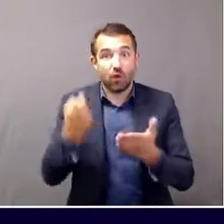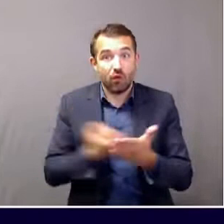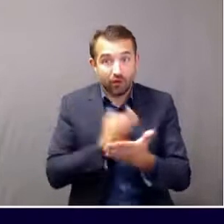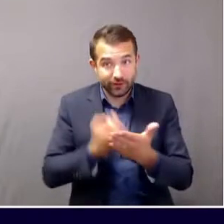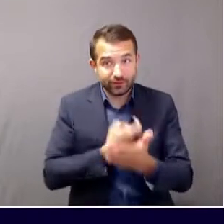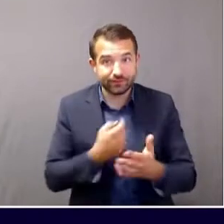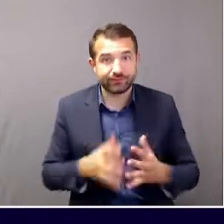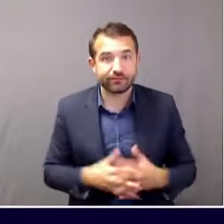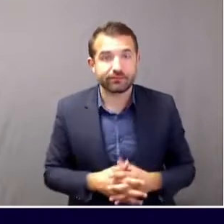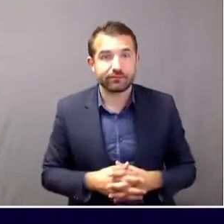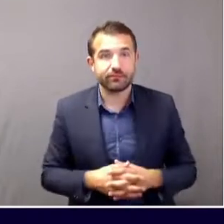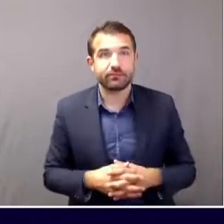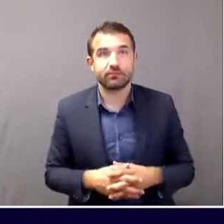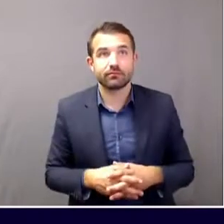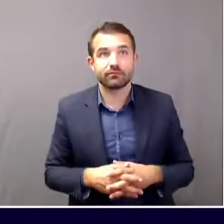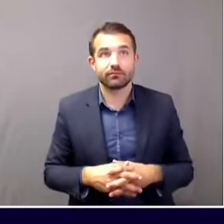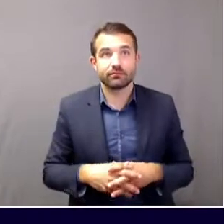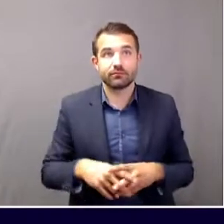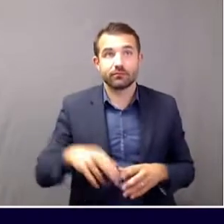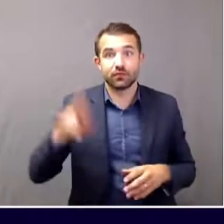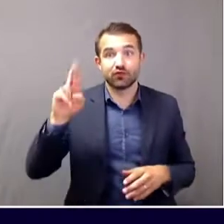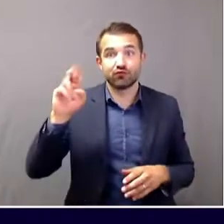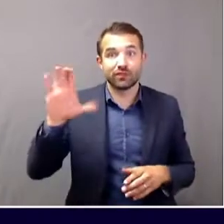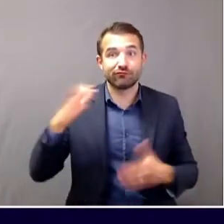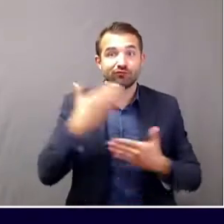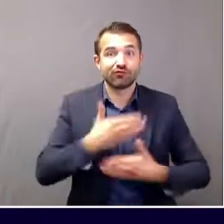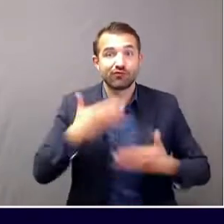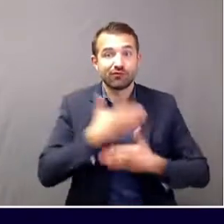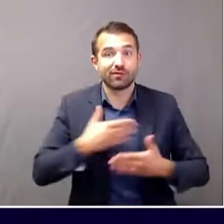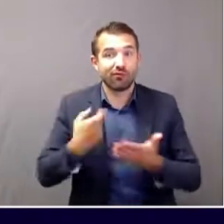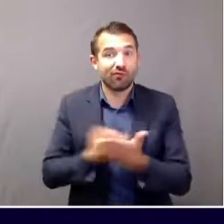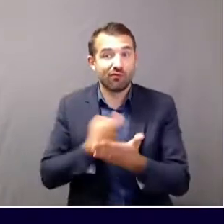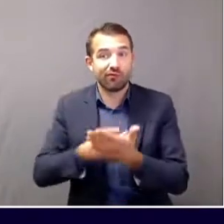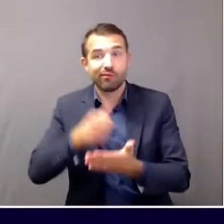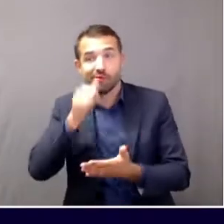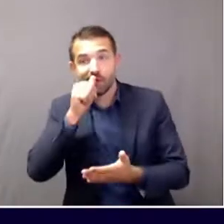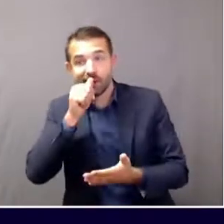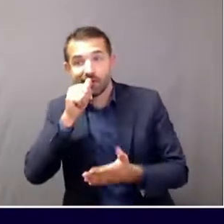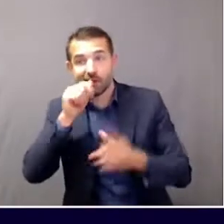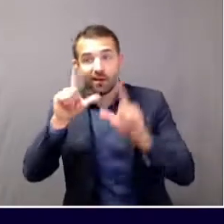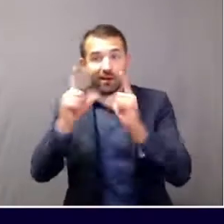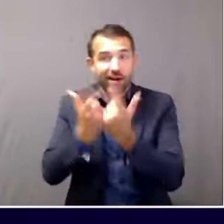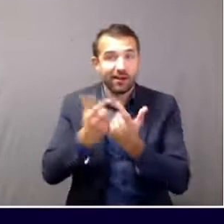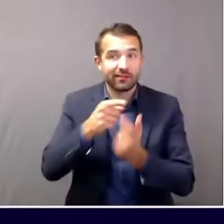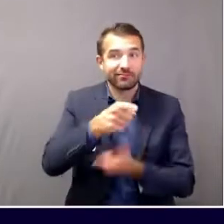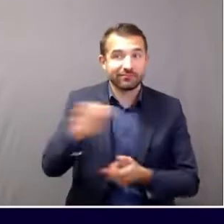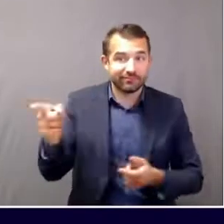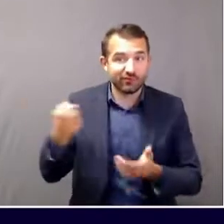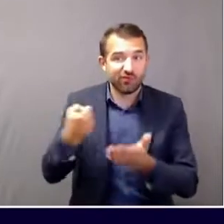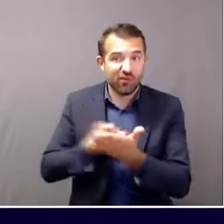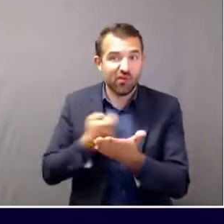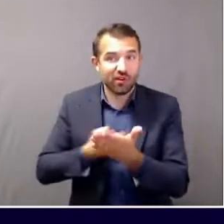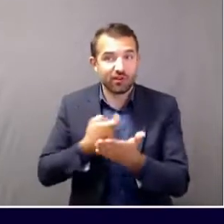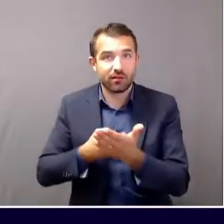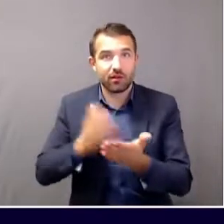recreational hockey in other private needs to our community